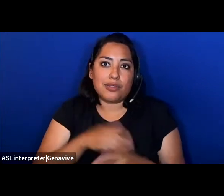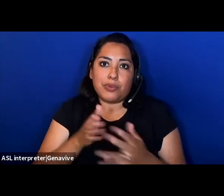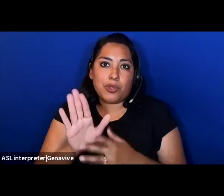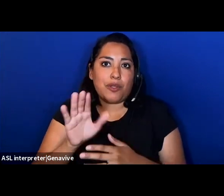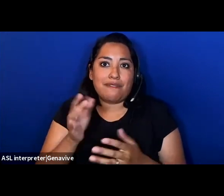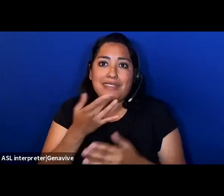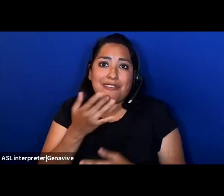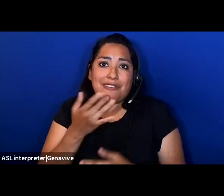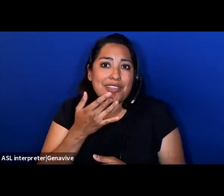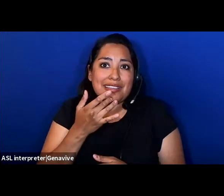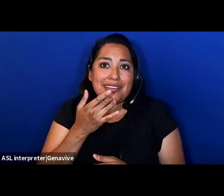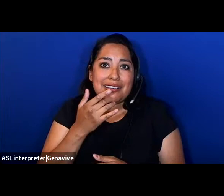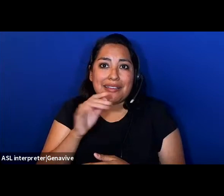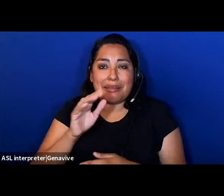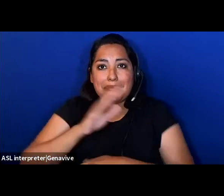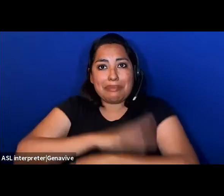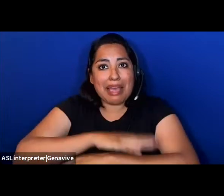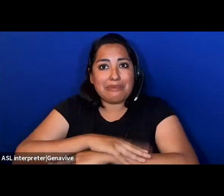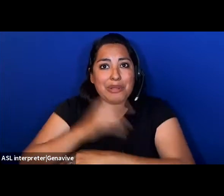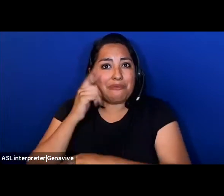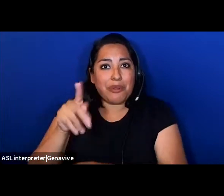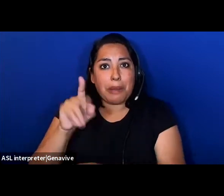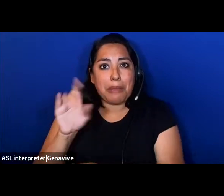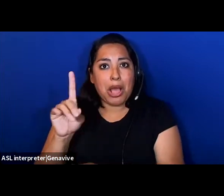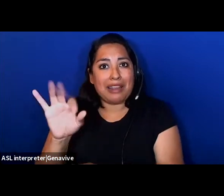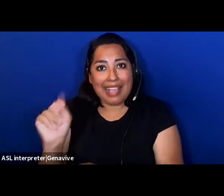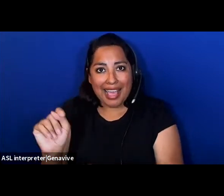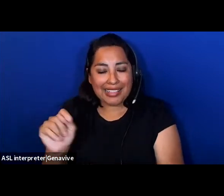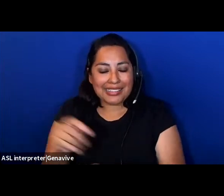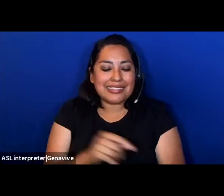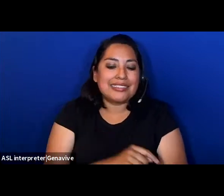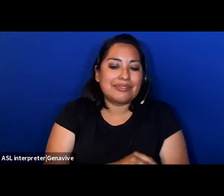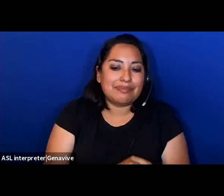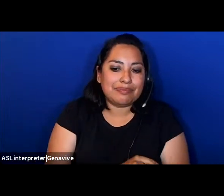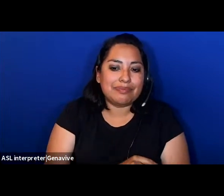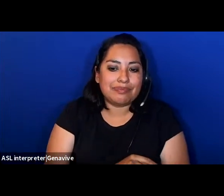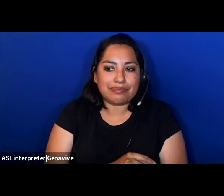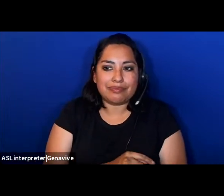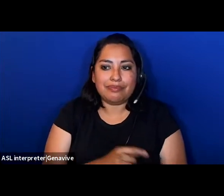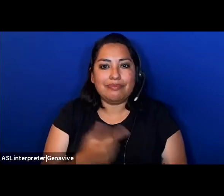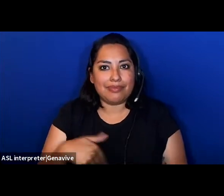or YouTube and just like it or subscribe to it so we continue to grow our audience.